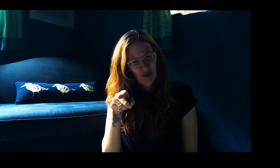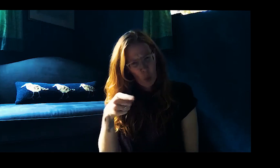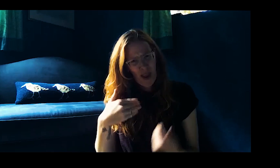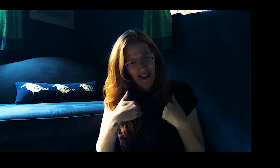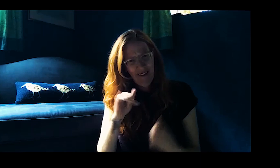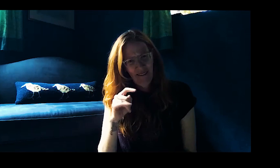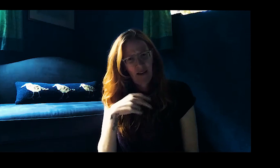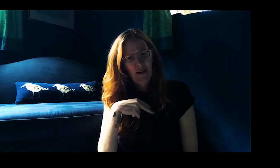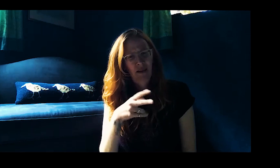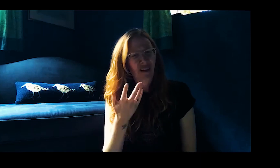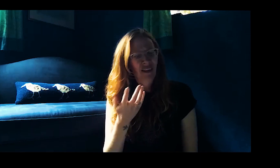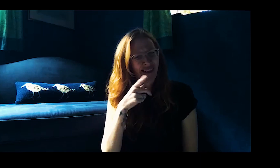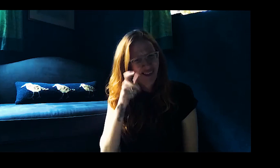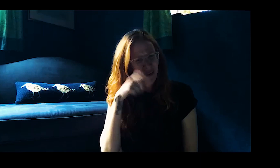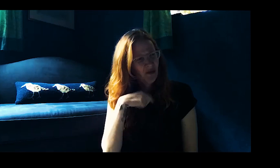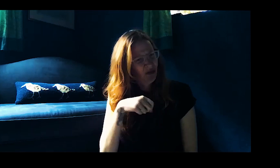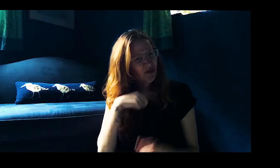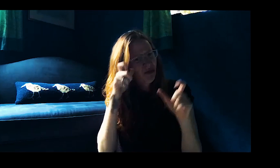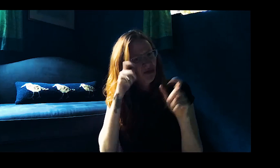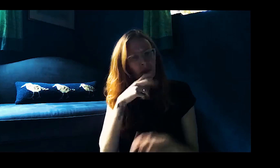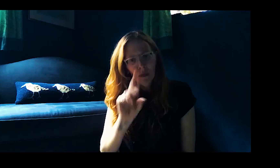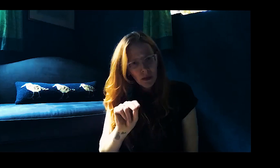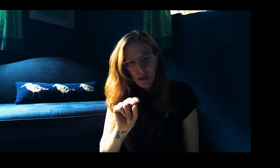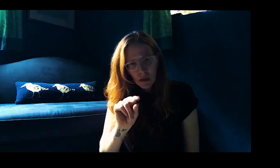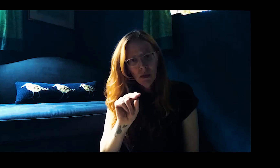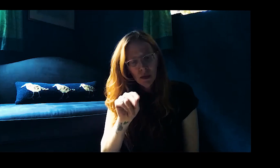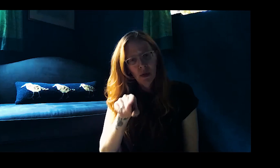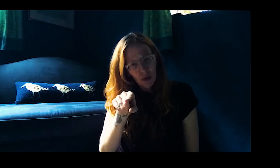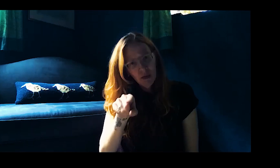He said, wow you have it? And I was like yeah, I have a camera - like I didn't understand what he